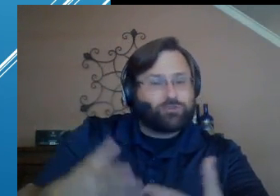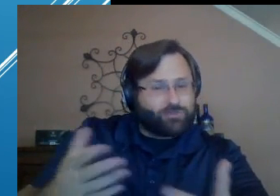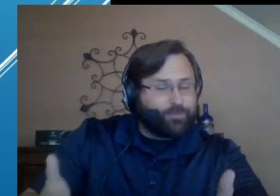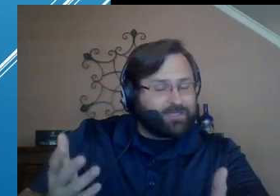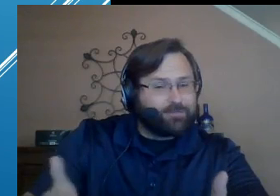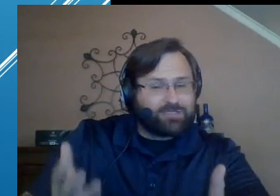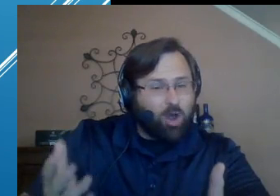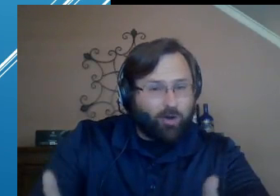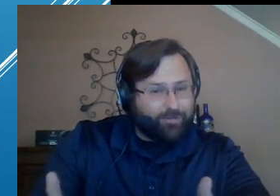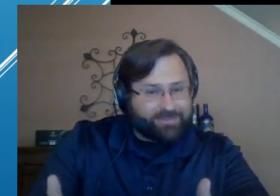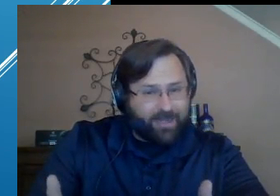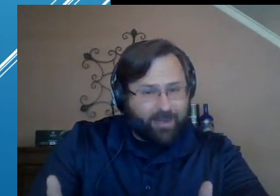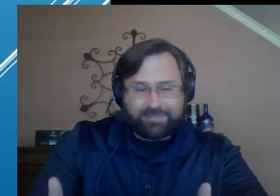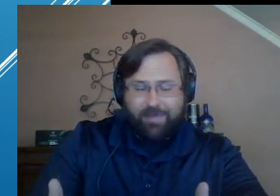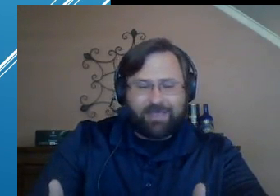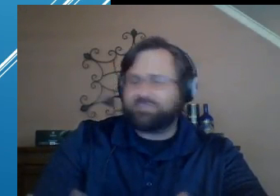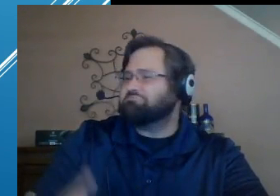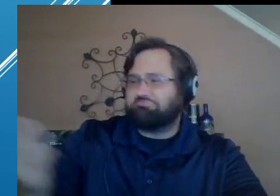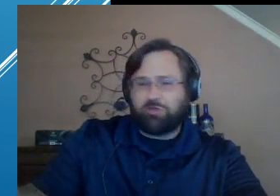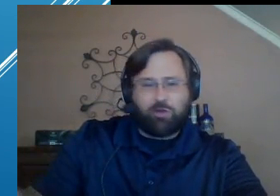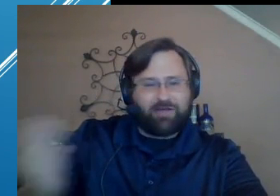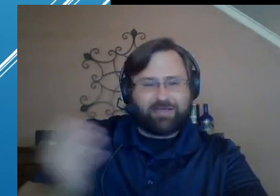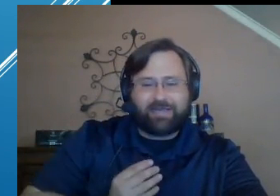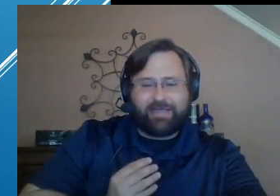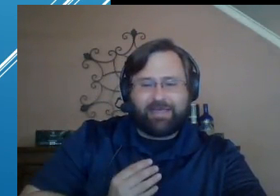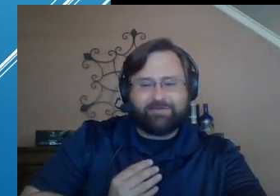so assuming the subject's already been set up in space you know if i sign he gives